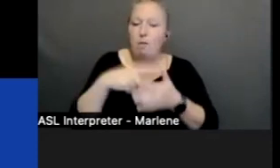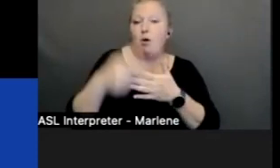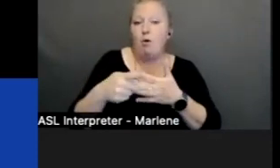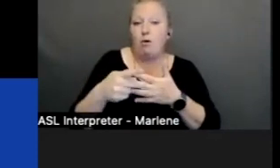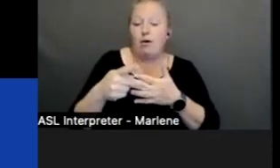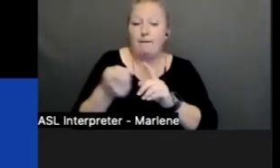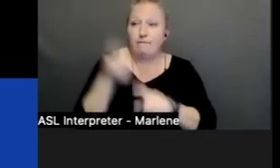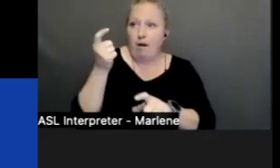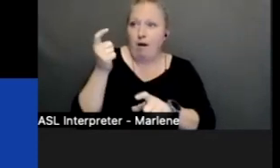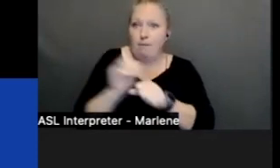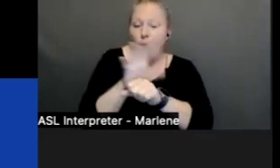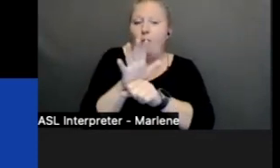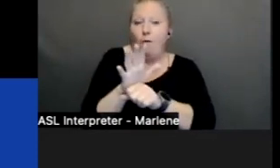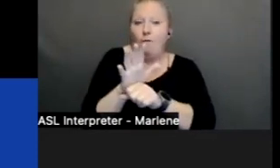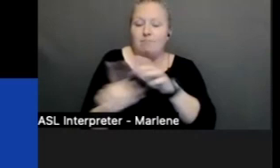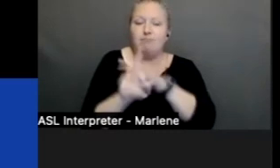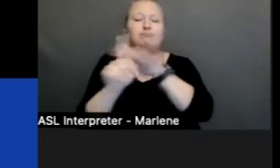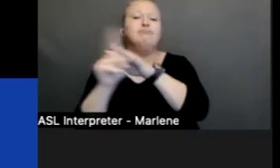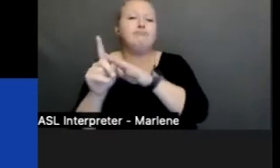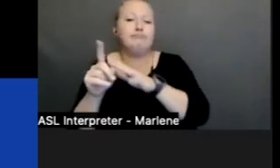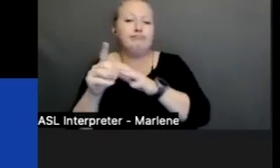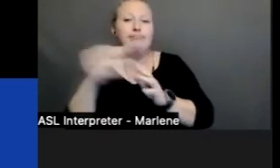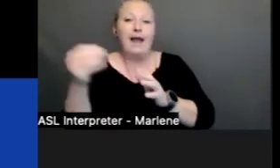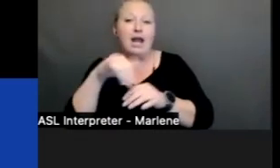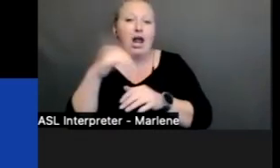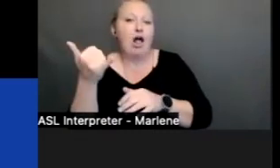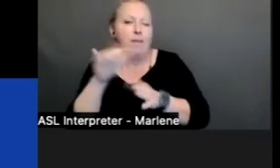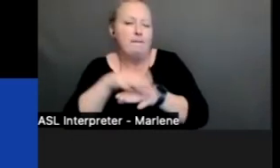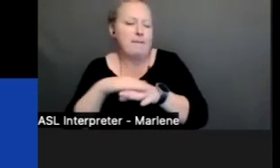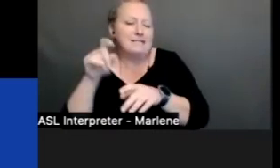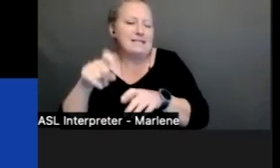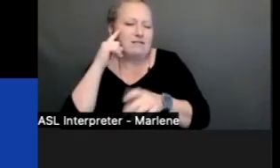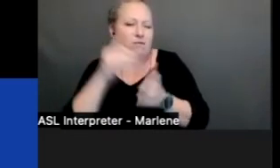COVID-19 alongside serving other basic needs for students and we were also they were also